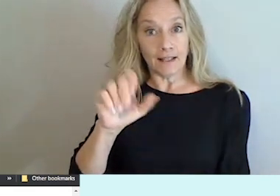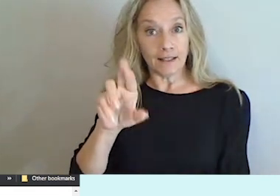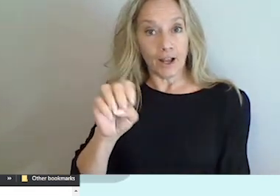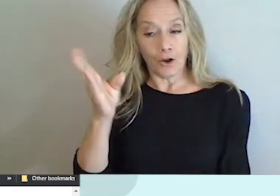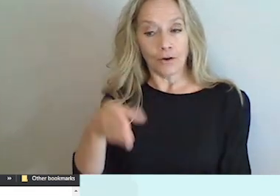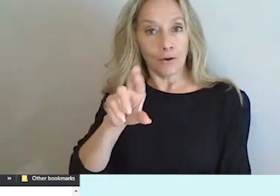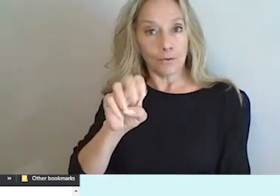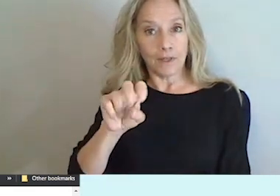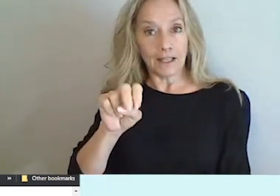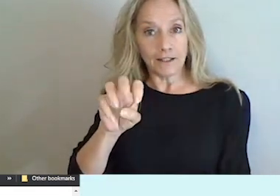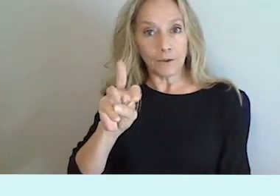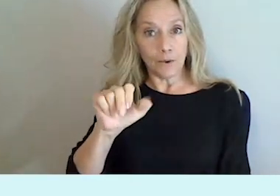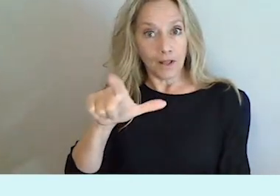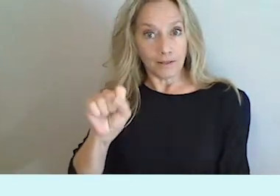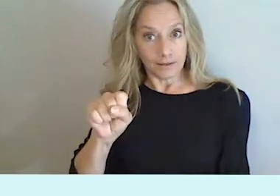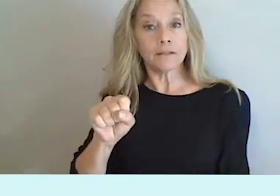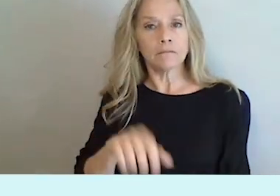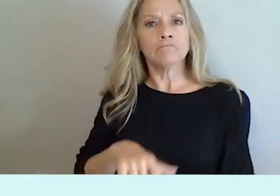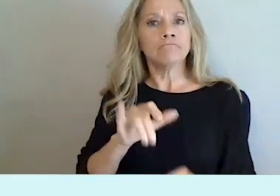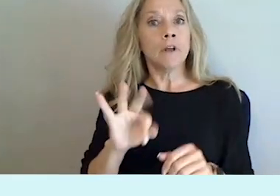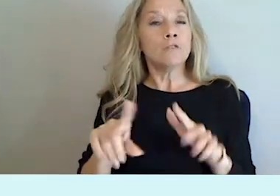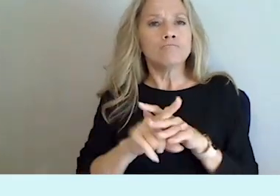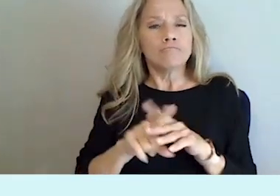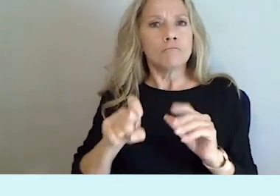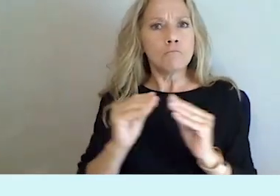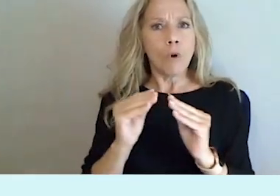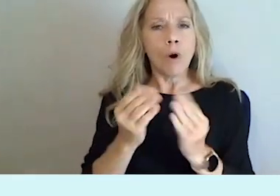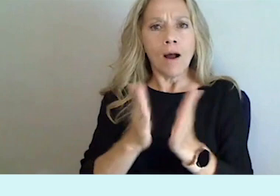If you have questions or need help with TennCare coverage, a renewal packet,